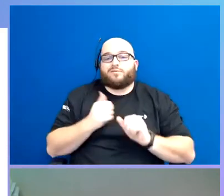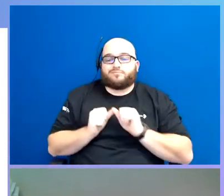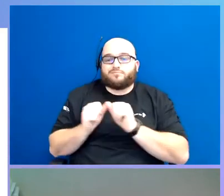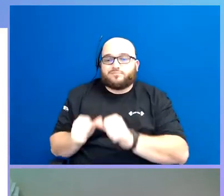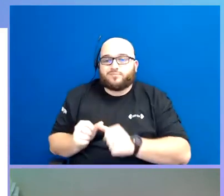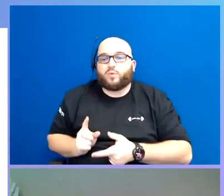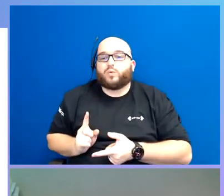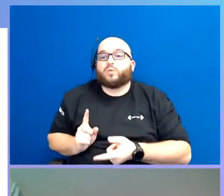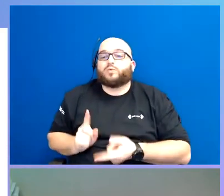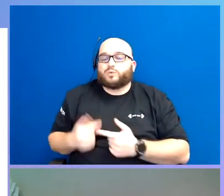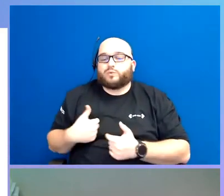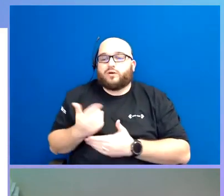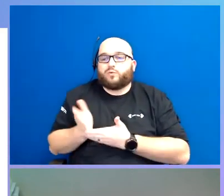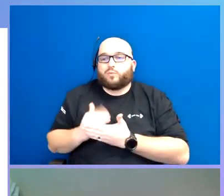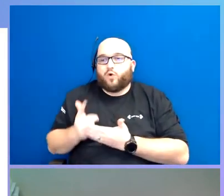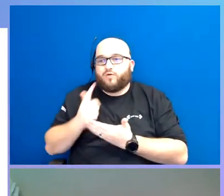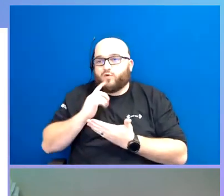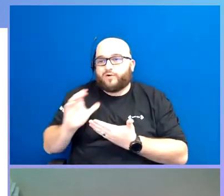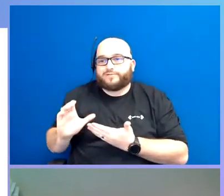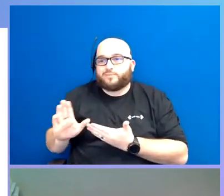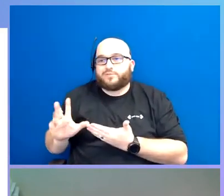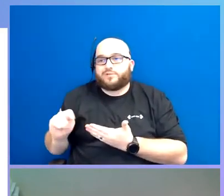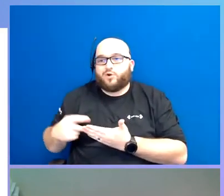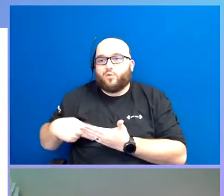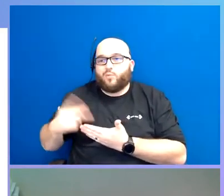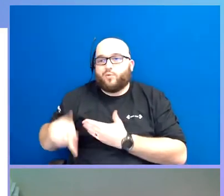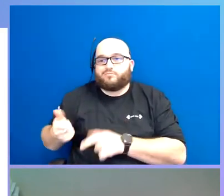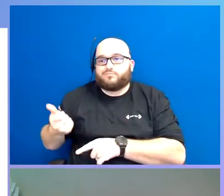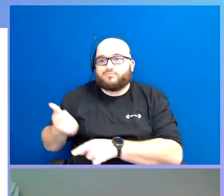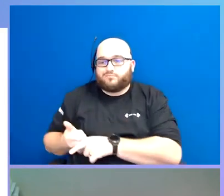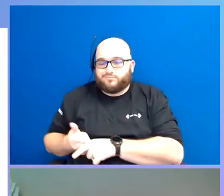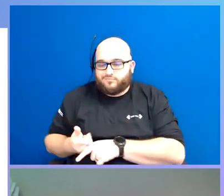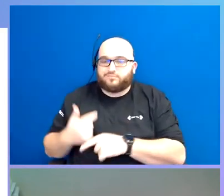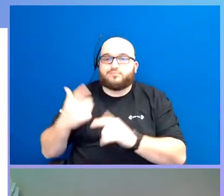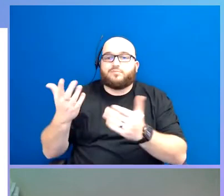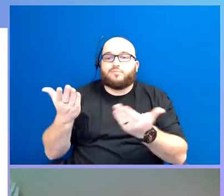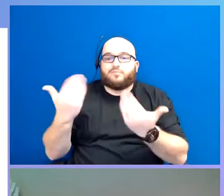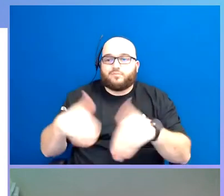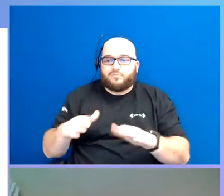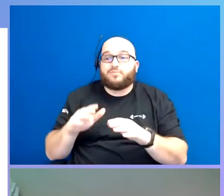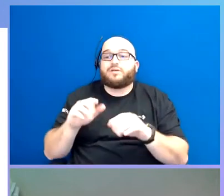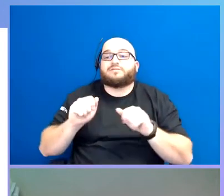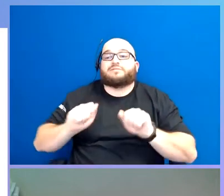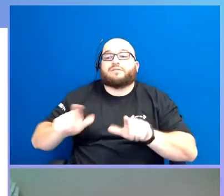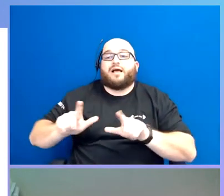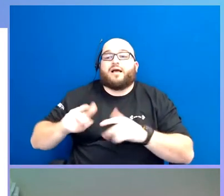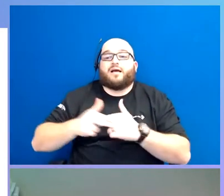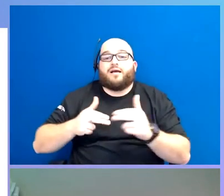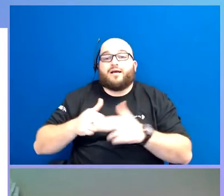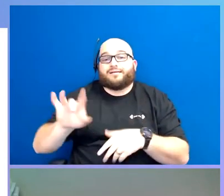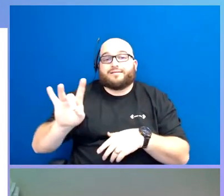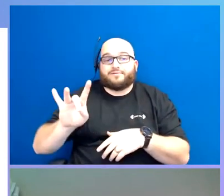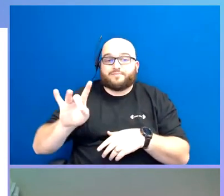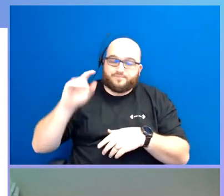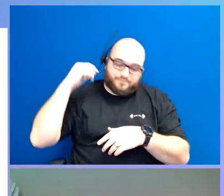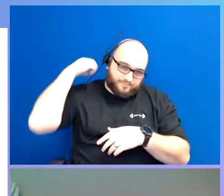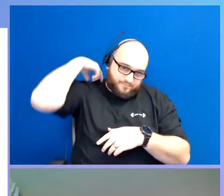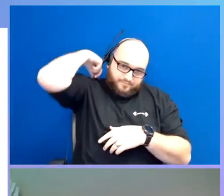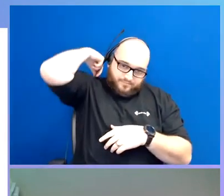program. Um, I'm moving on to